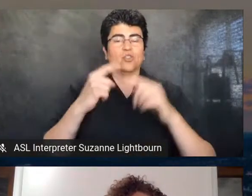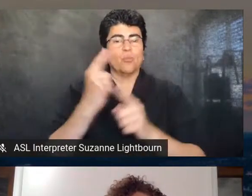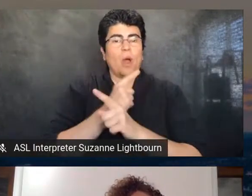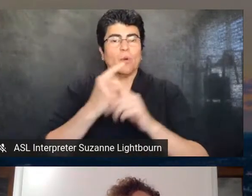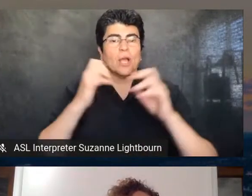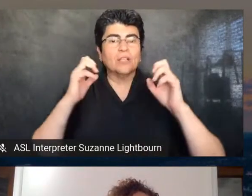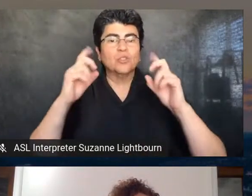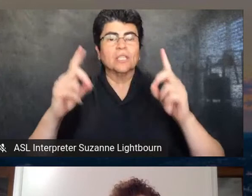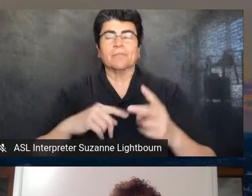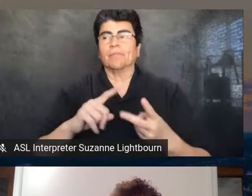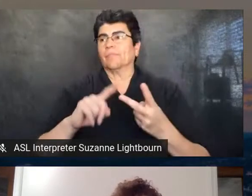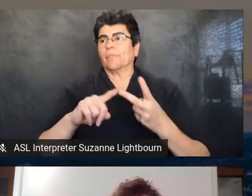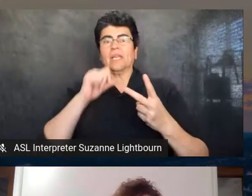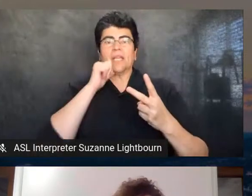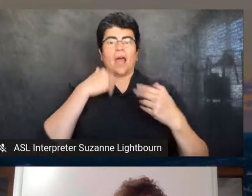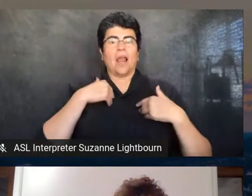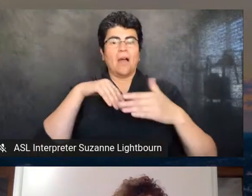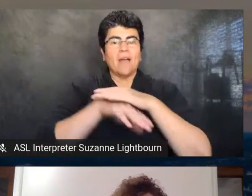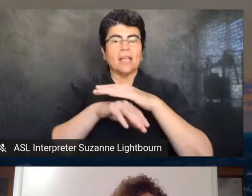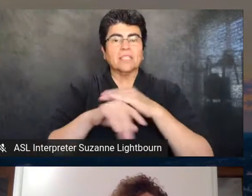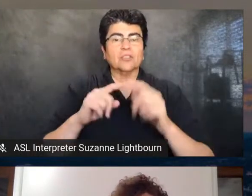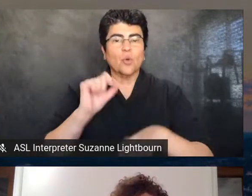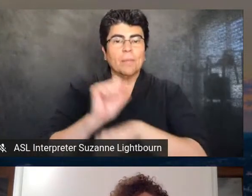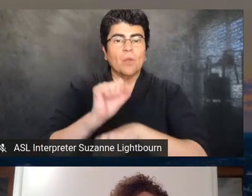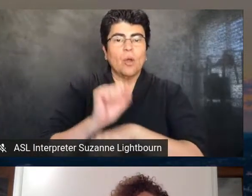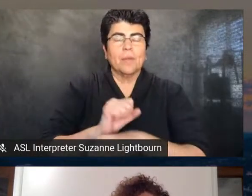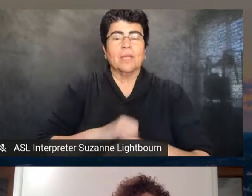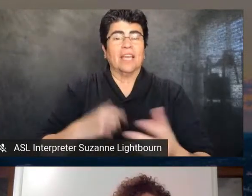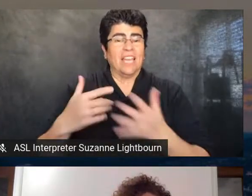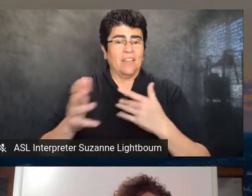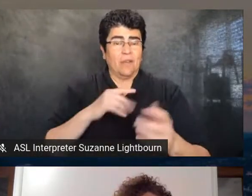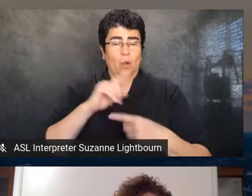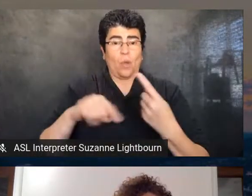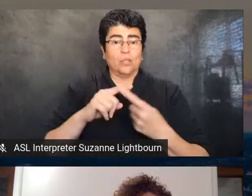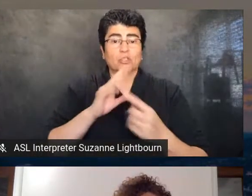not have access to employment, and even when you talk about Black Lives Matter,